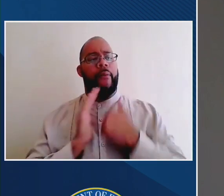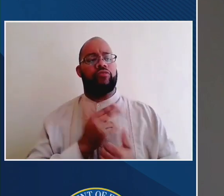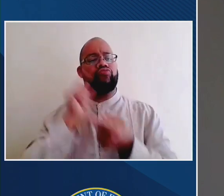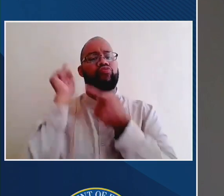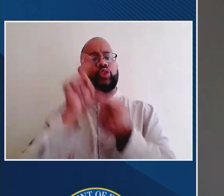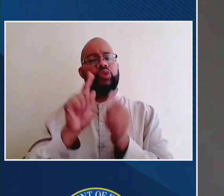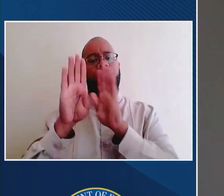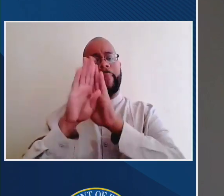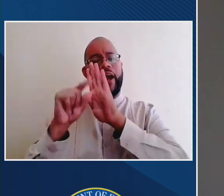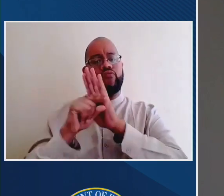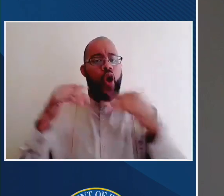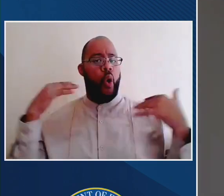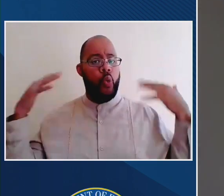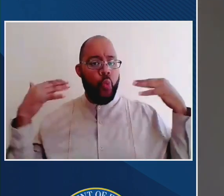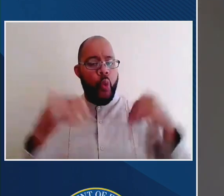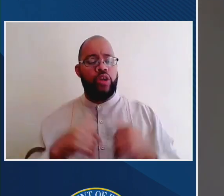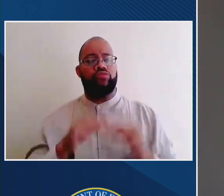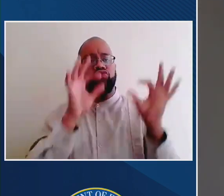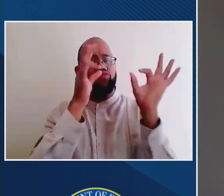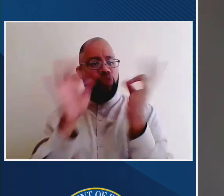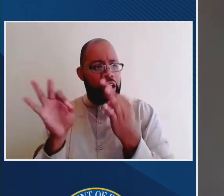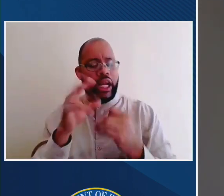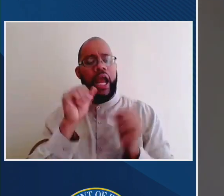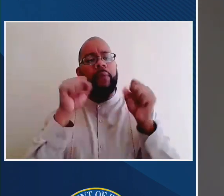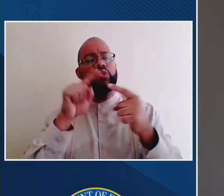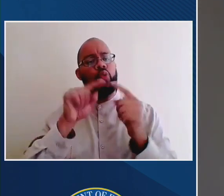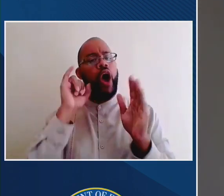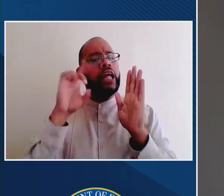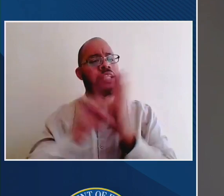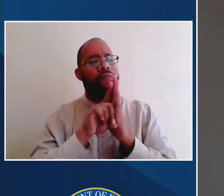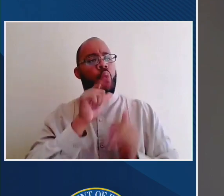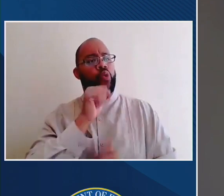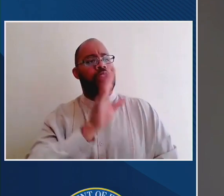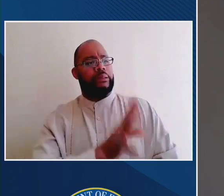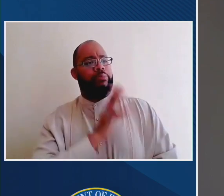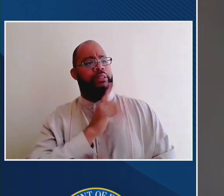noise, distractions, and be able to identify the speaker more readily at any